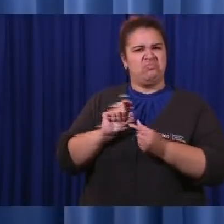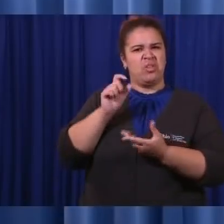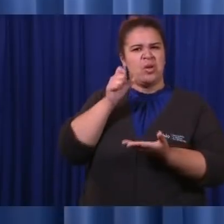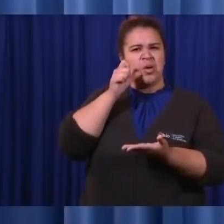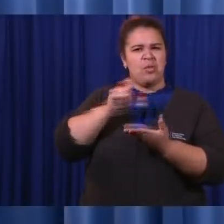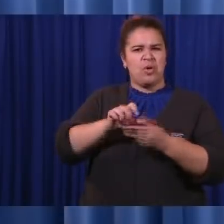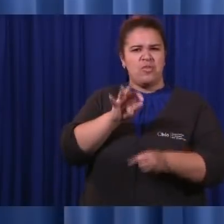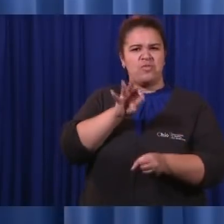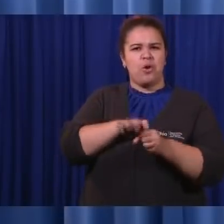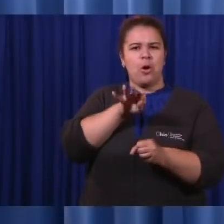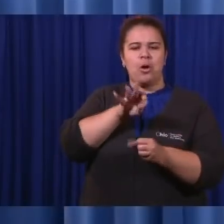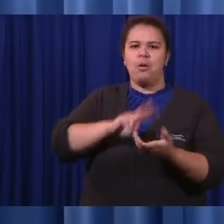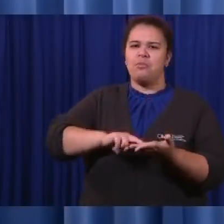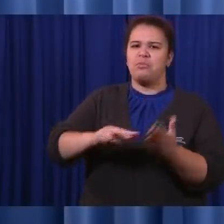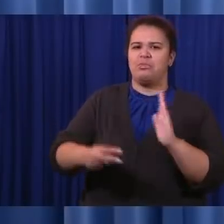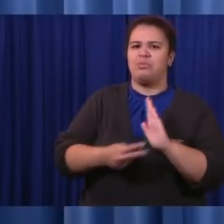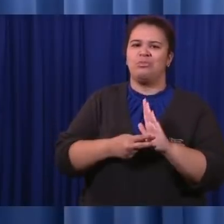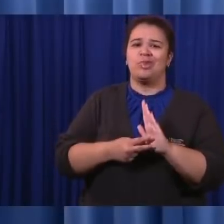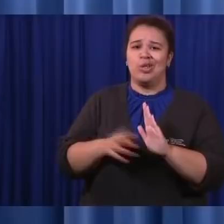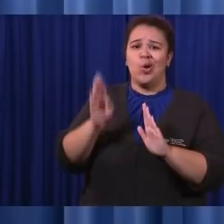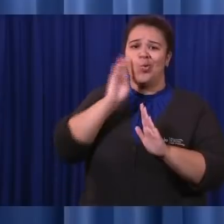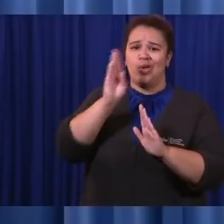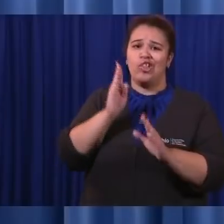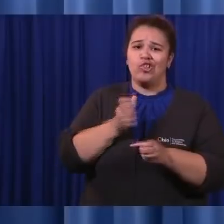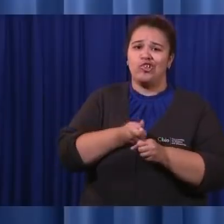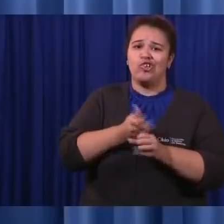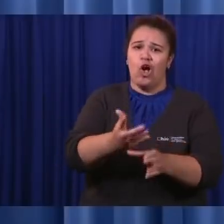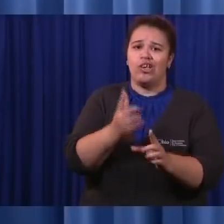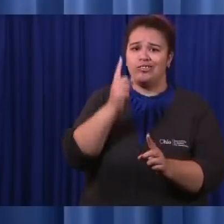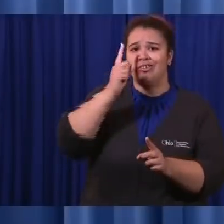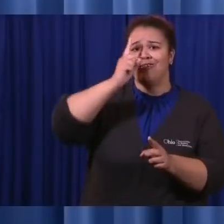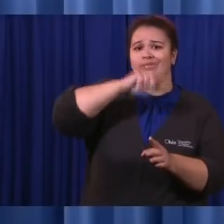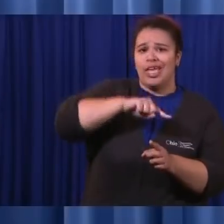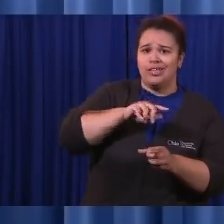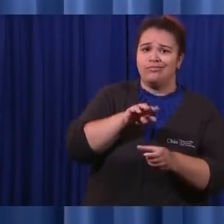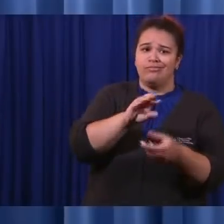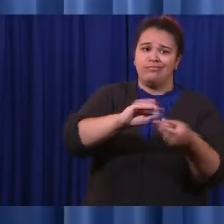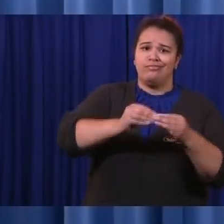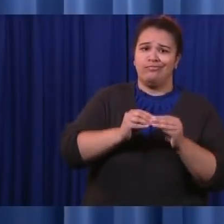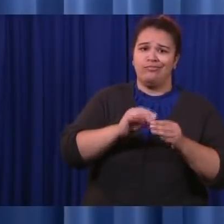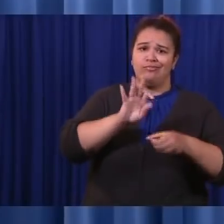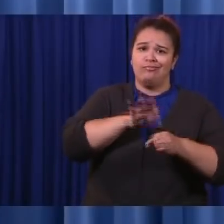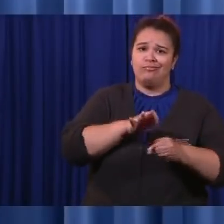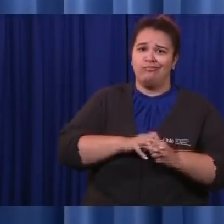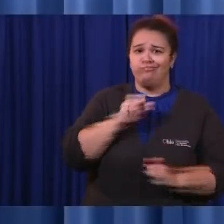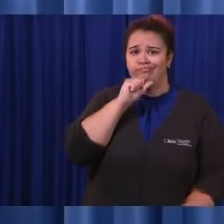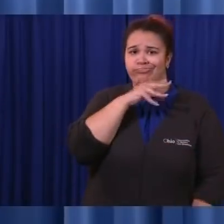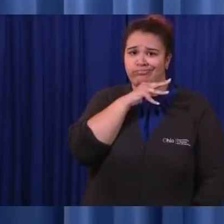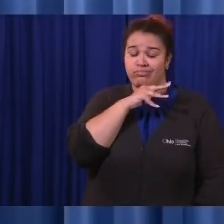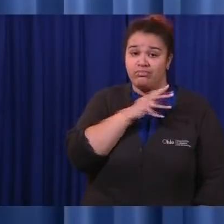THEY HAVE THE SEAS OF DOUBT SAYING THAT THE VOTE BY MAIL ELECTION IS BOUND TO BE RIGGED. I WAS WONDERING